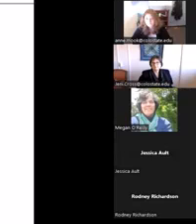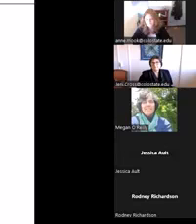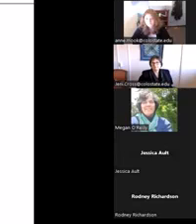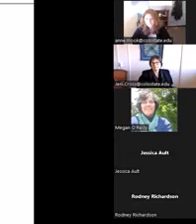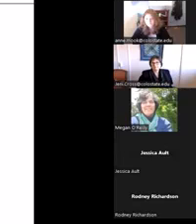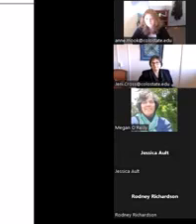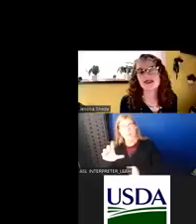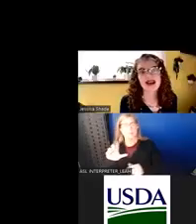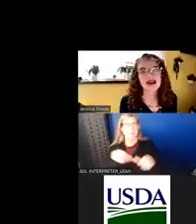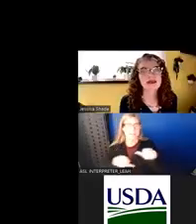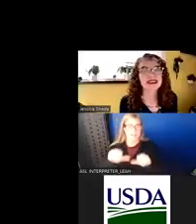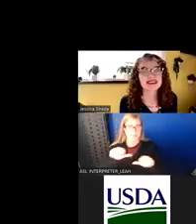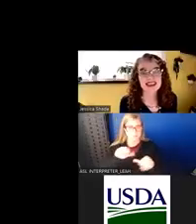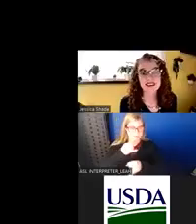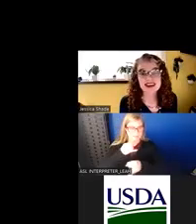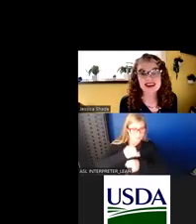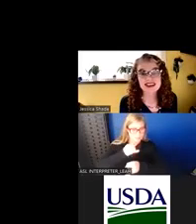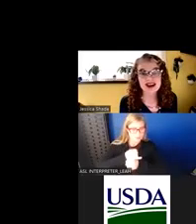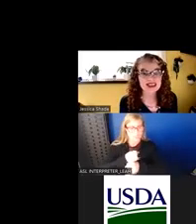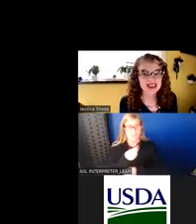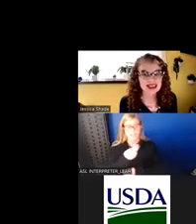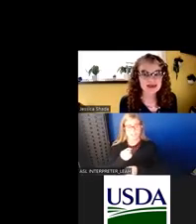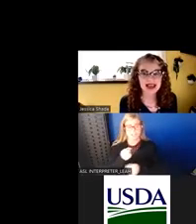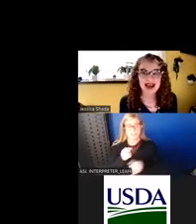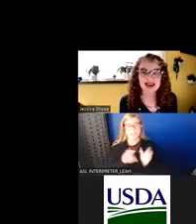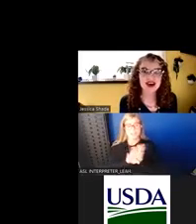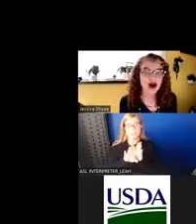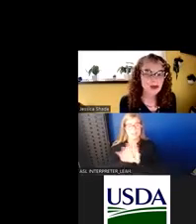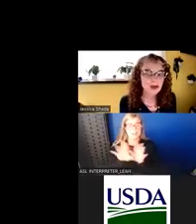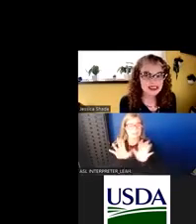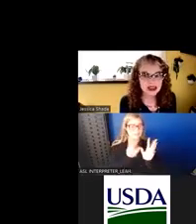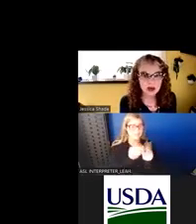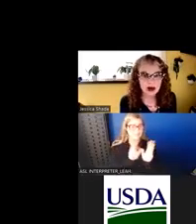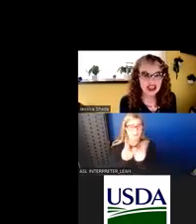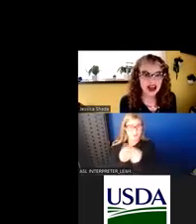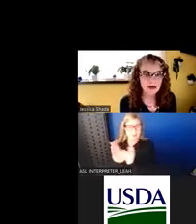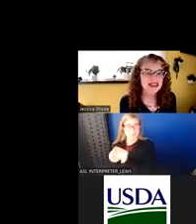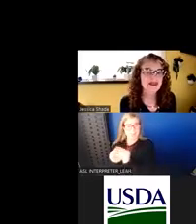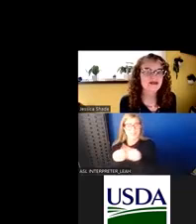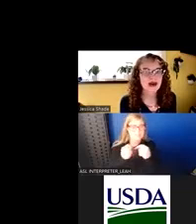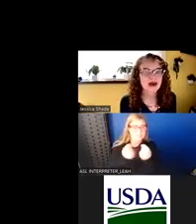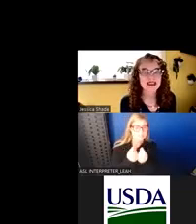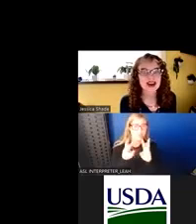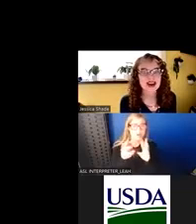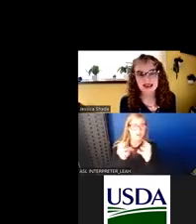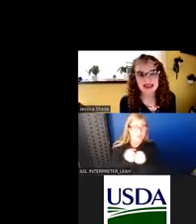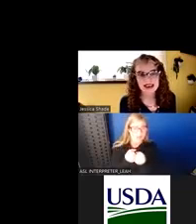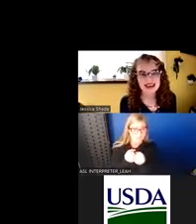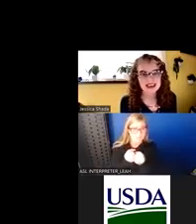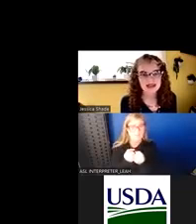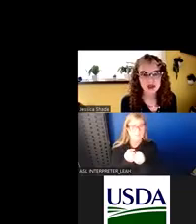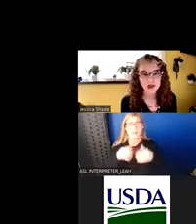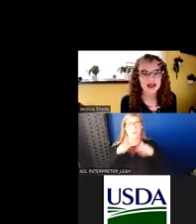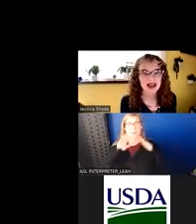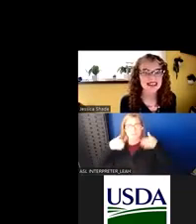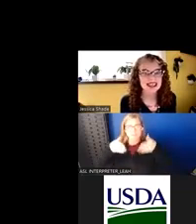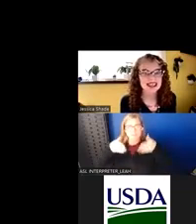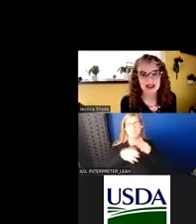She has developed a series of team science competency workshops that focus on building individual and team